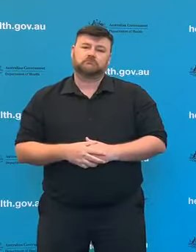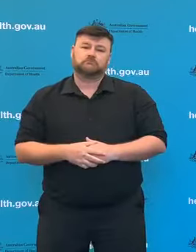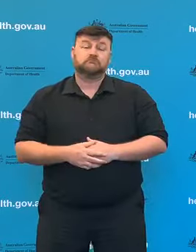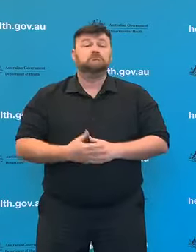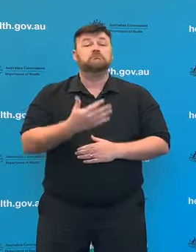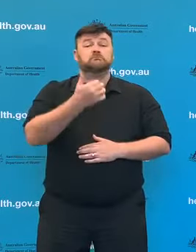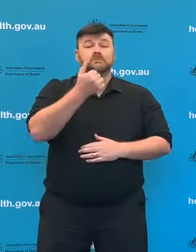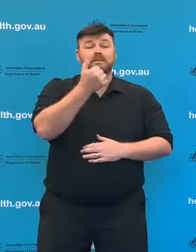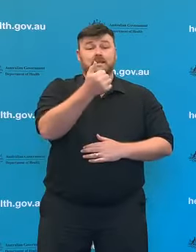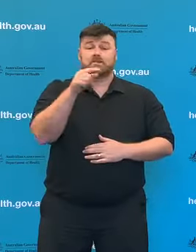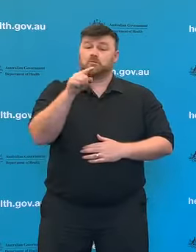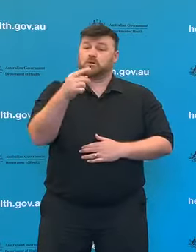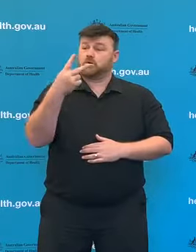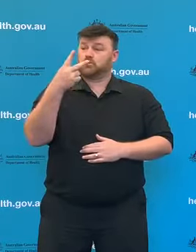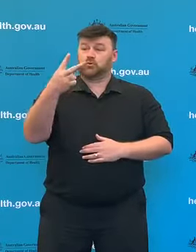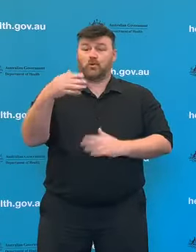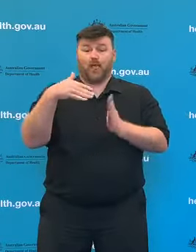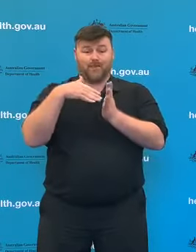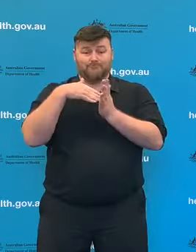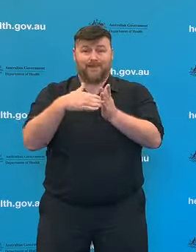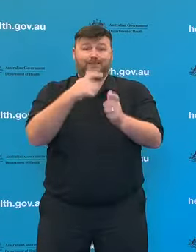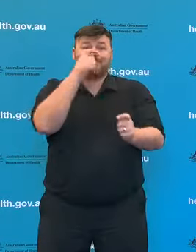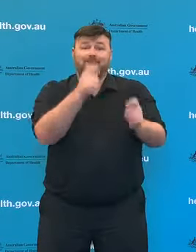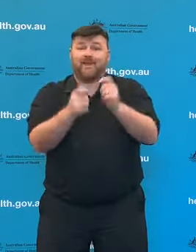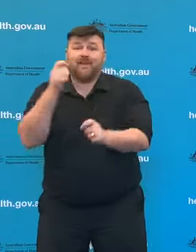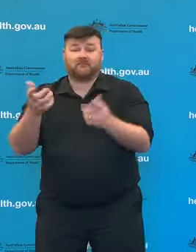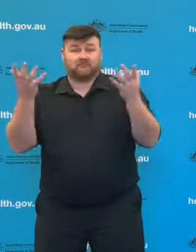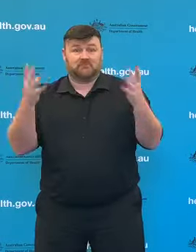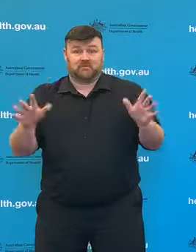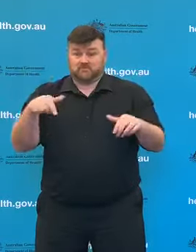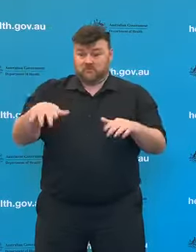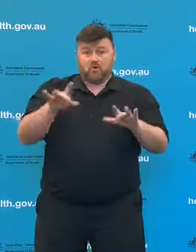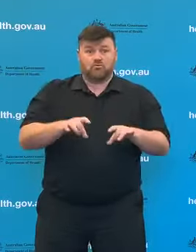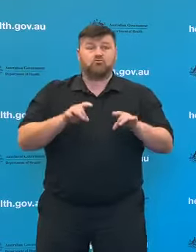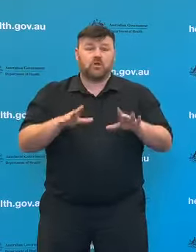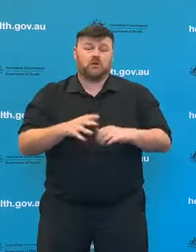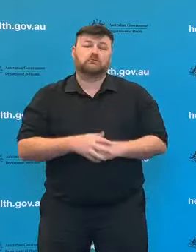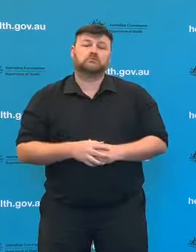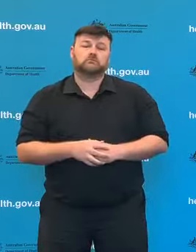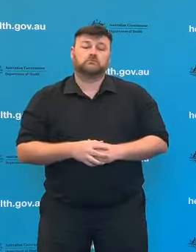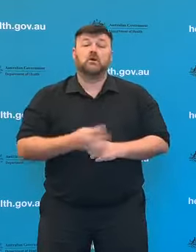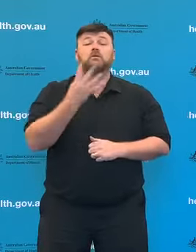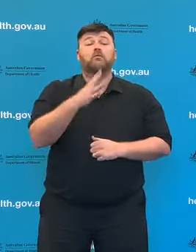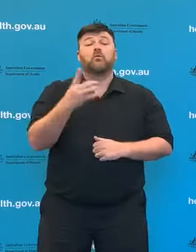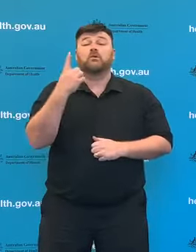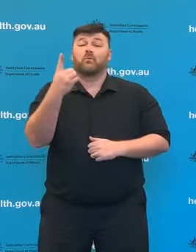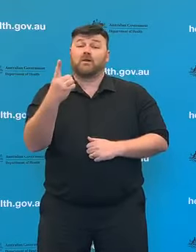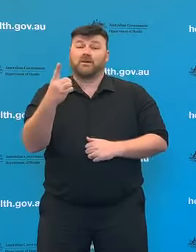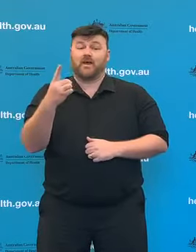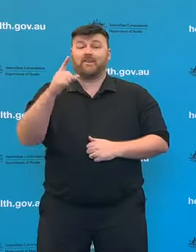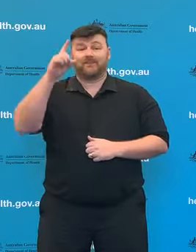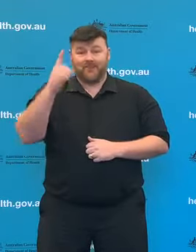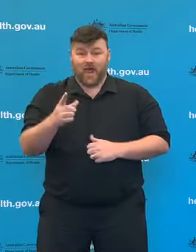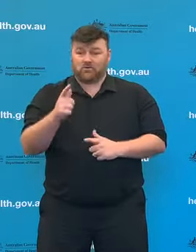tests for COVID-19 have now been carried out. In Australia there are over 41,000 tests carried out in our country